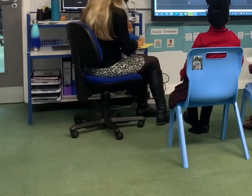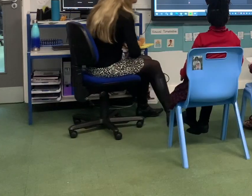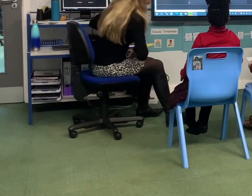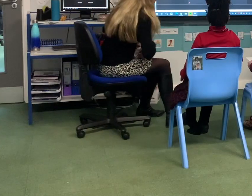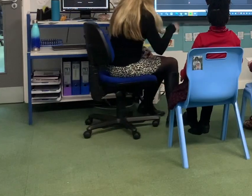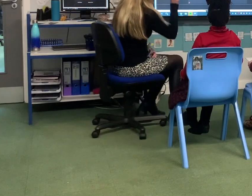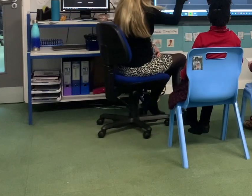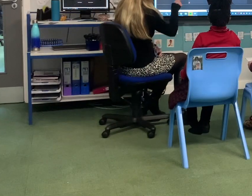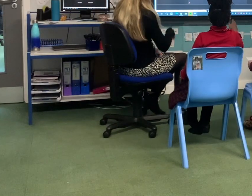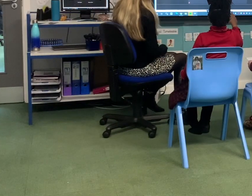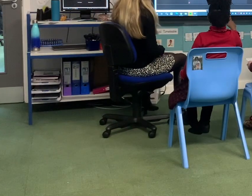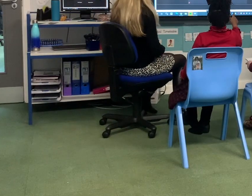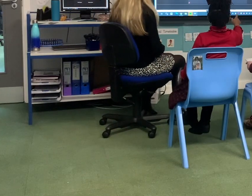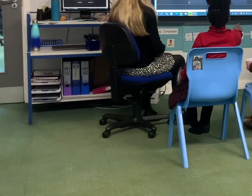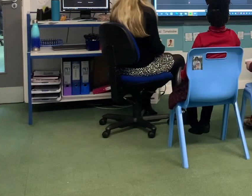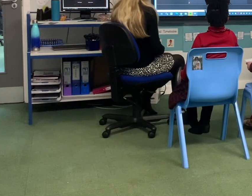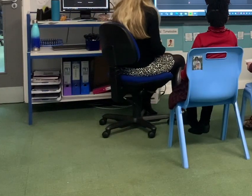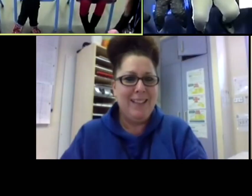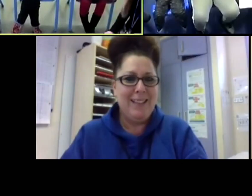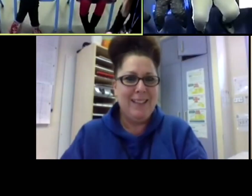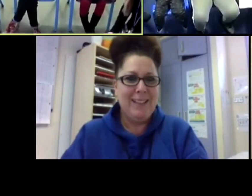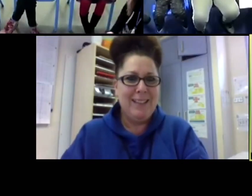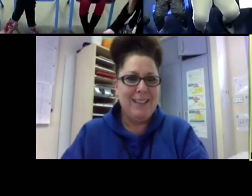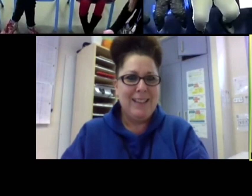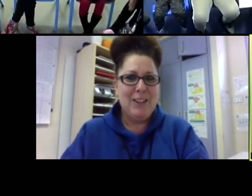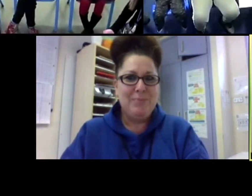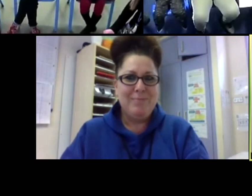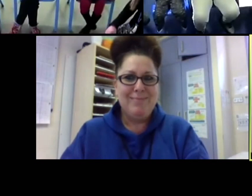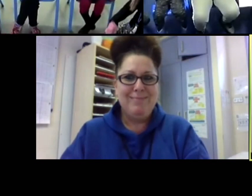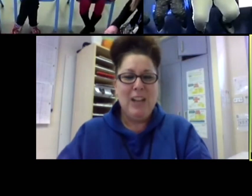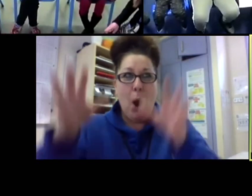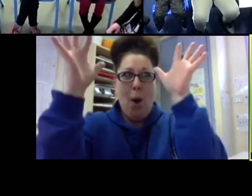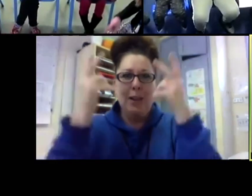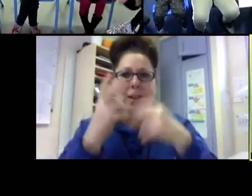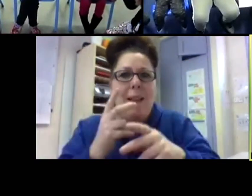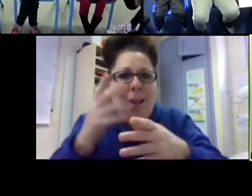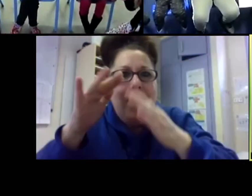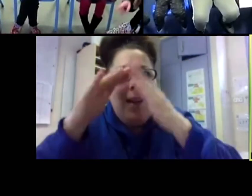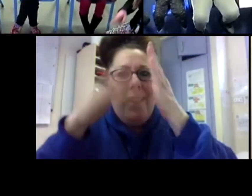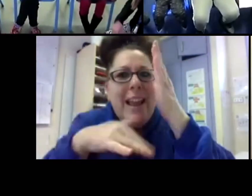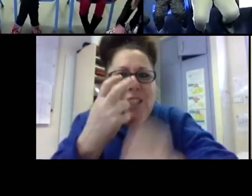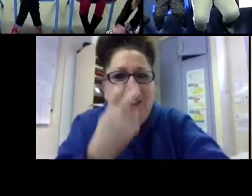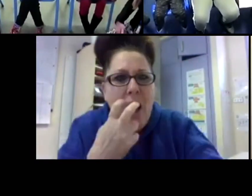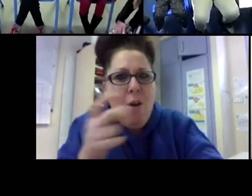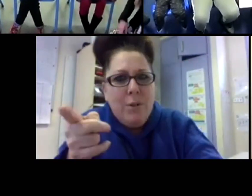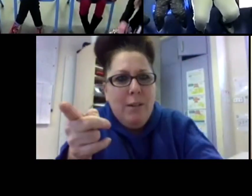Oh look. My old teacher. Less of the old.